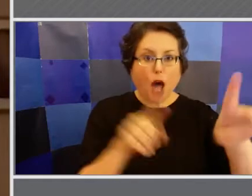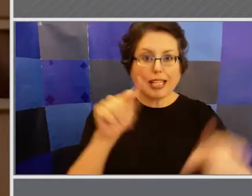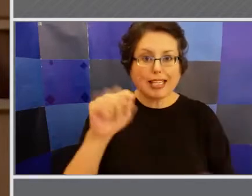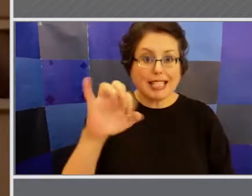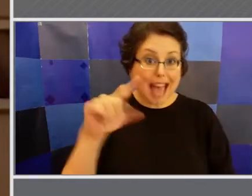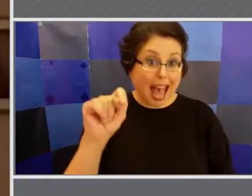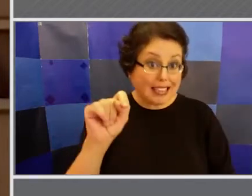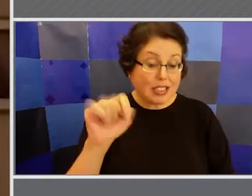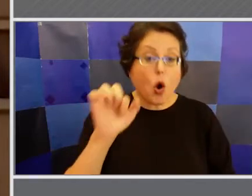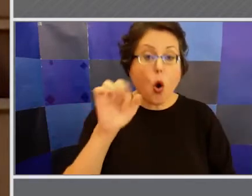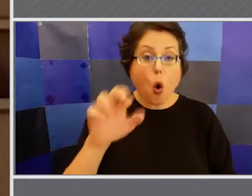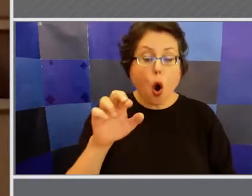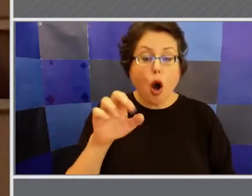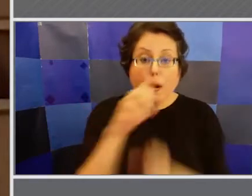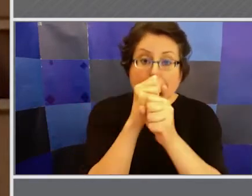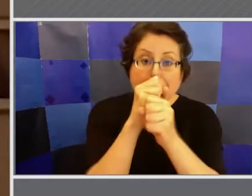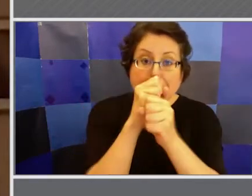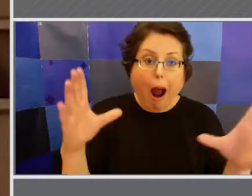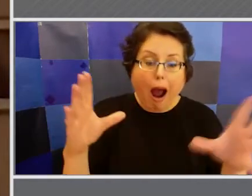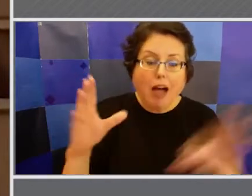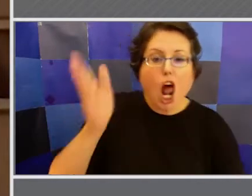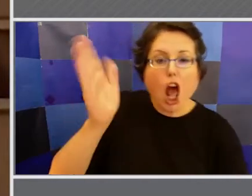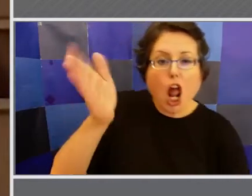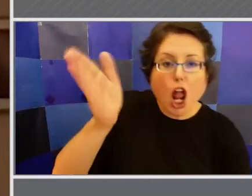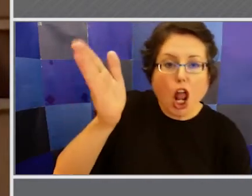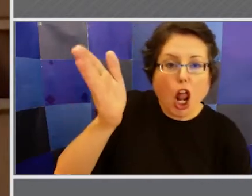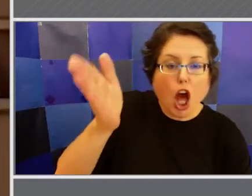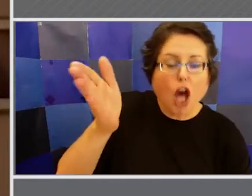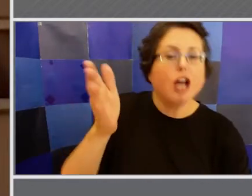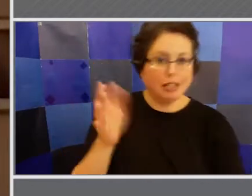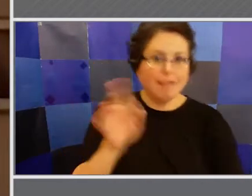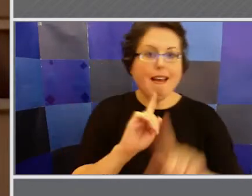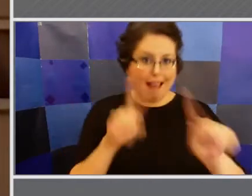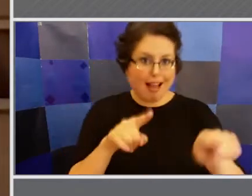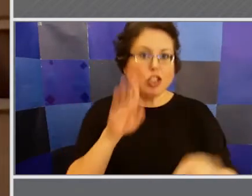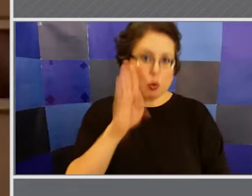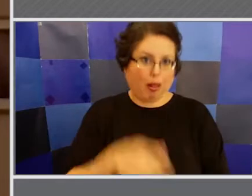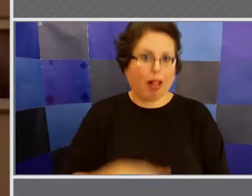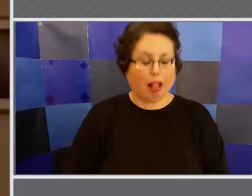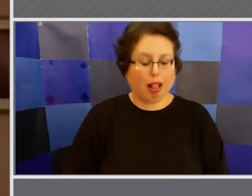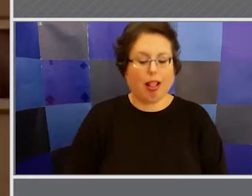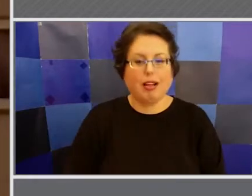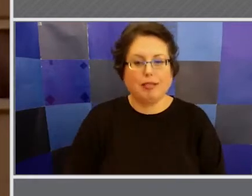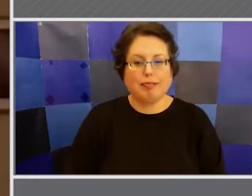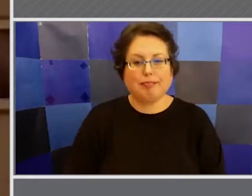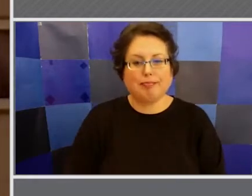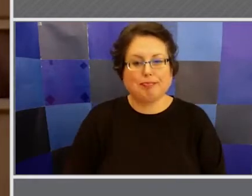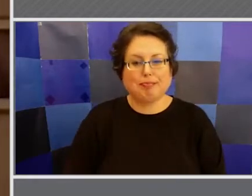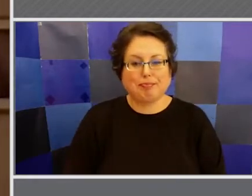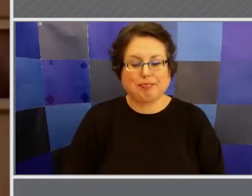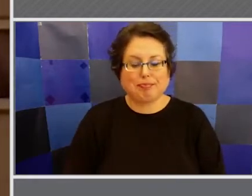Or more likely the panelists will respond out loud so everybody can hear the answer to your question.